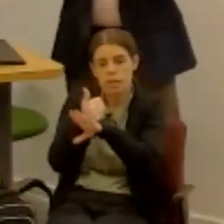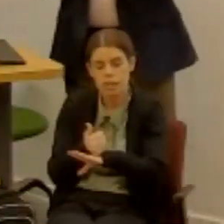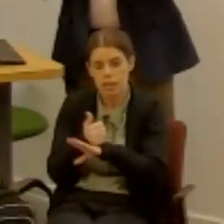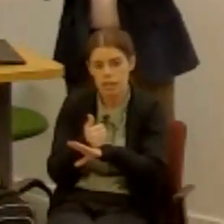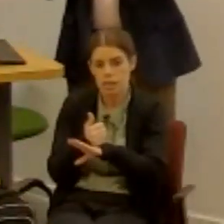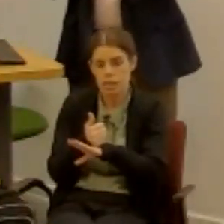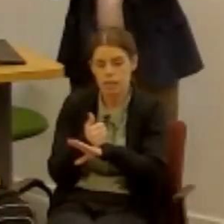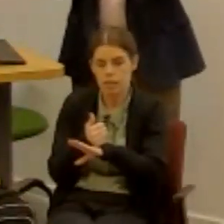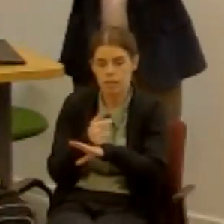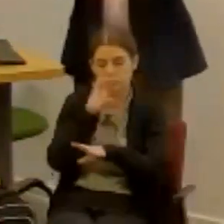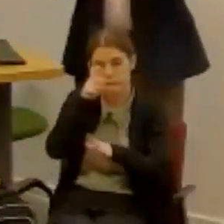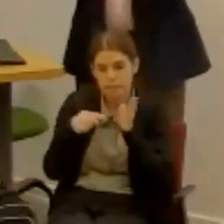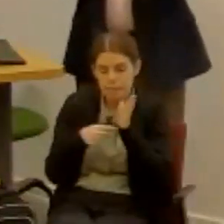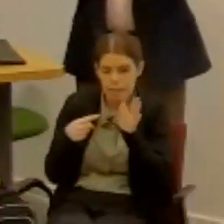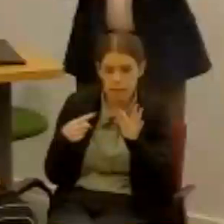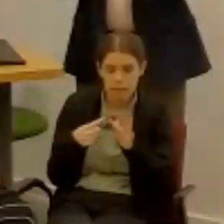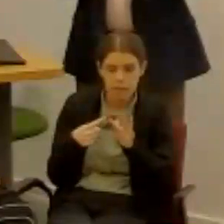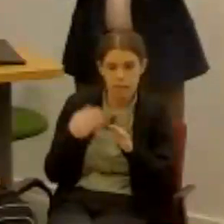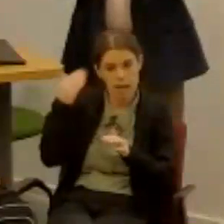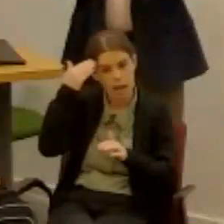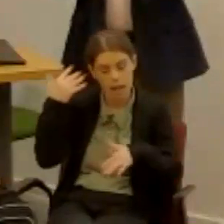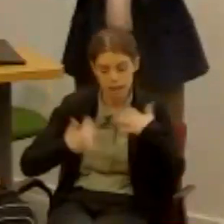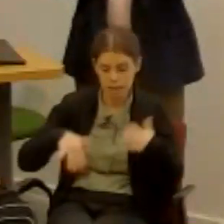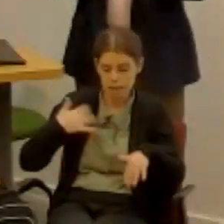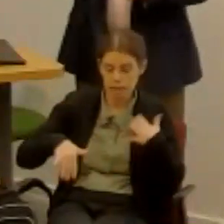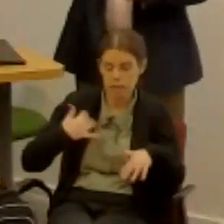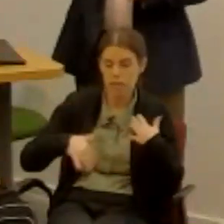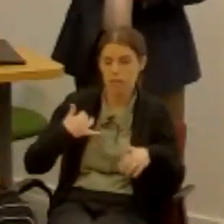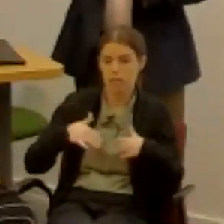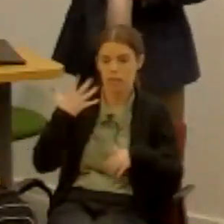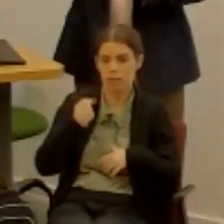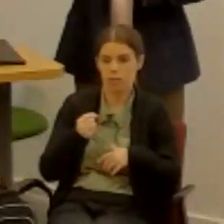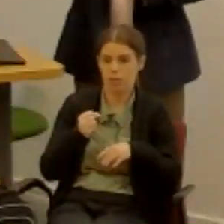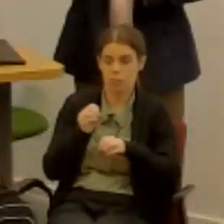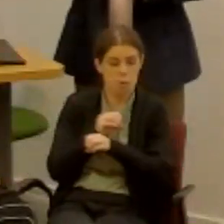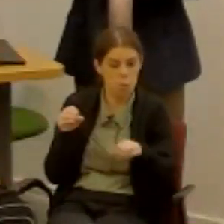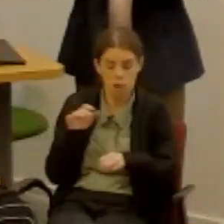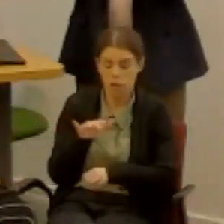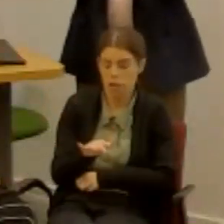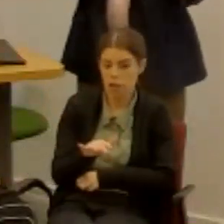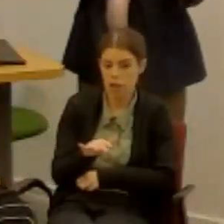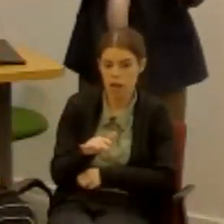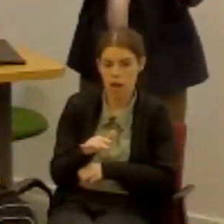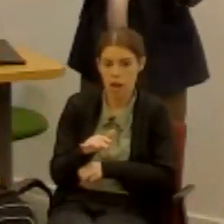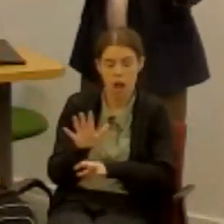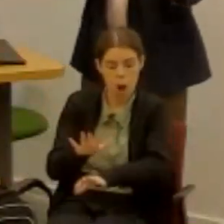we could see CTE this head into associate pathology, apart from cases where it wasn't just how long we played for.